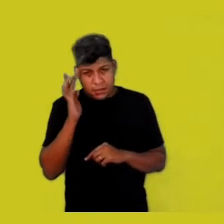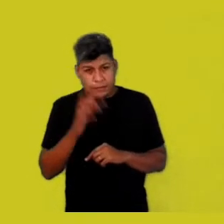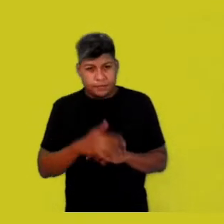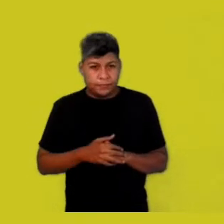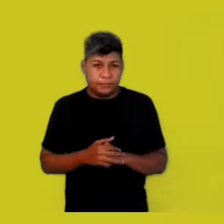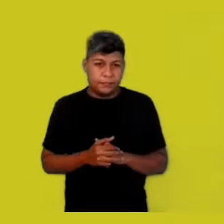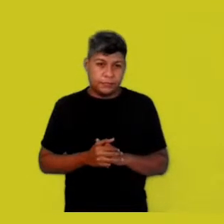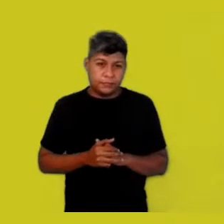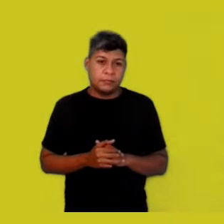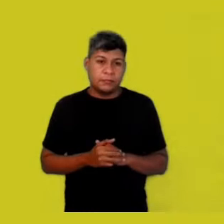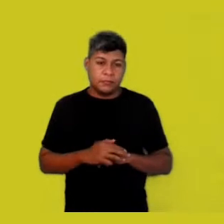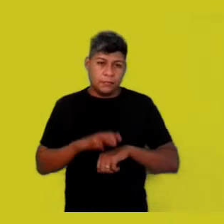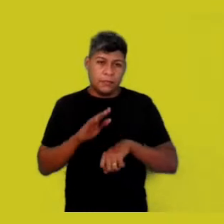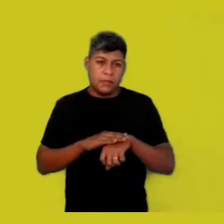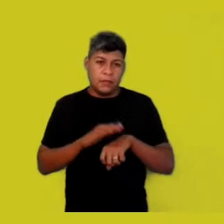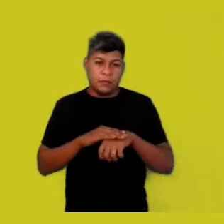I wouldn’t call you yard representatives,